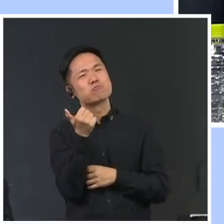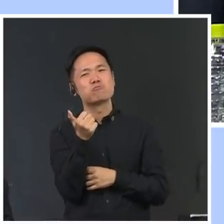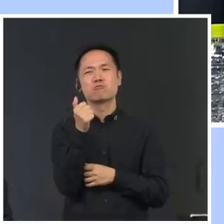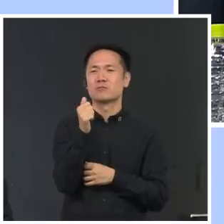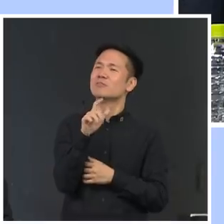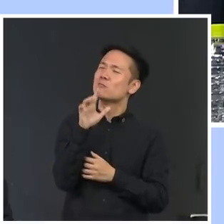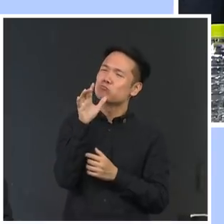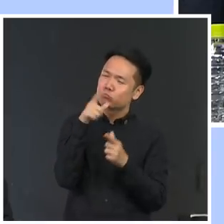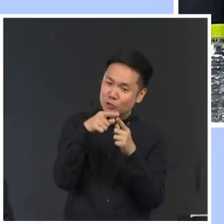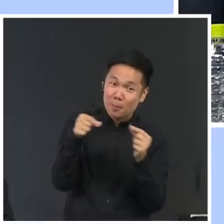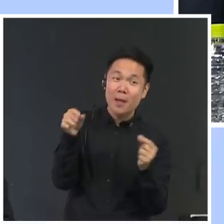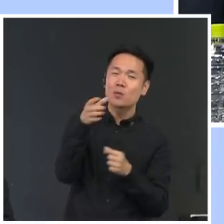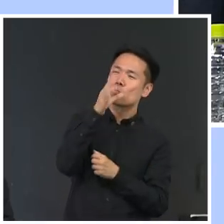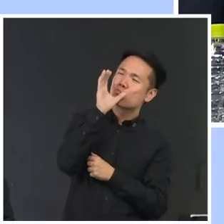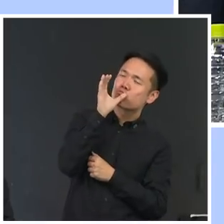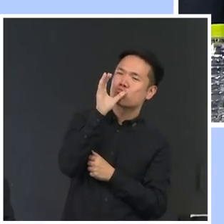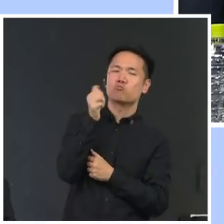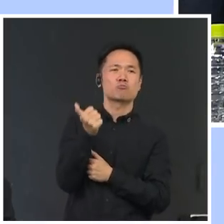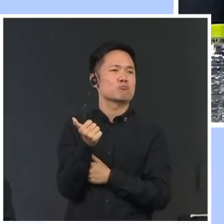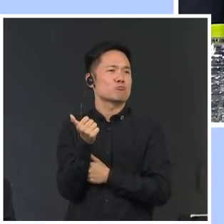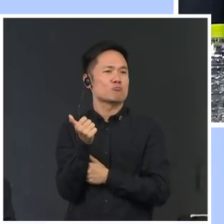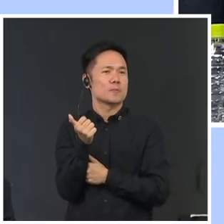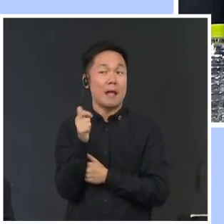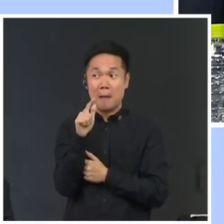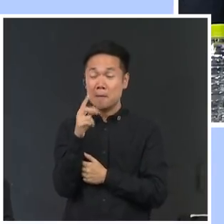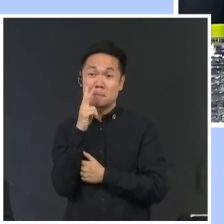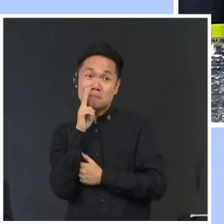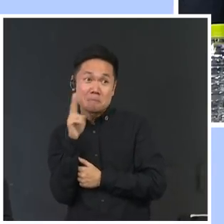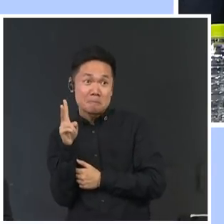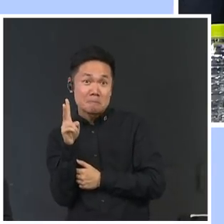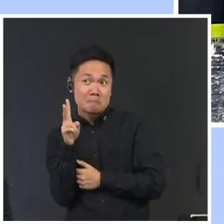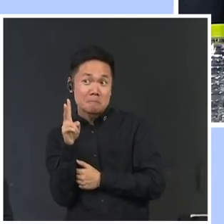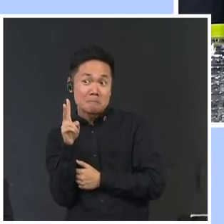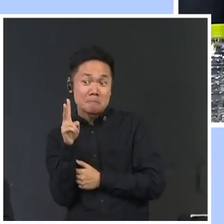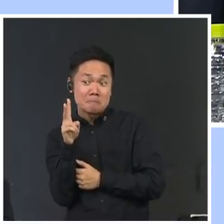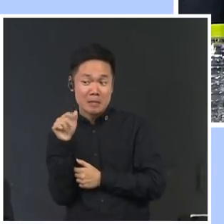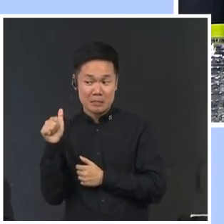And one year that the relatives gathered around and the father was very